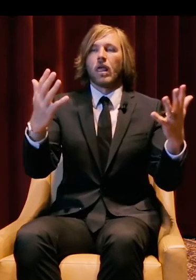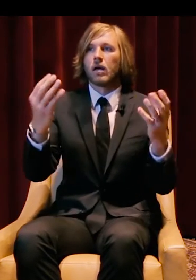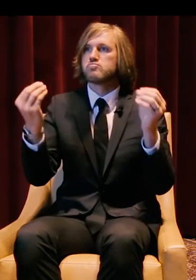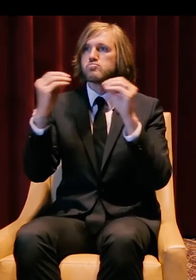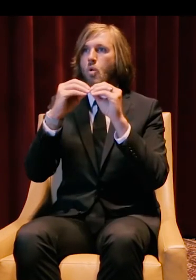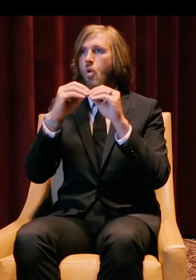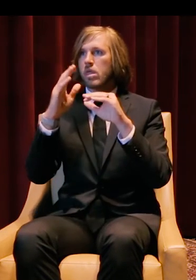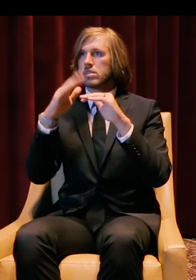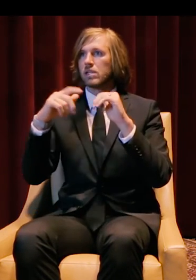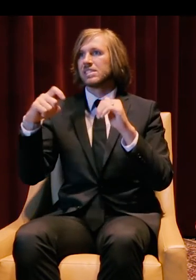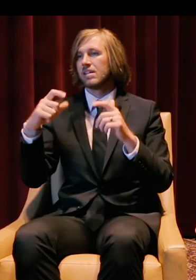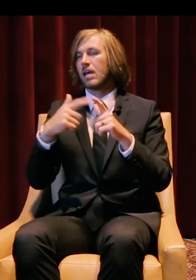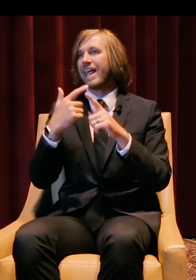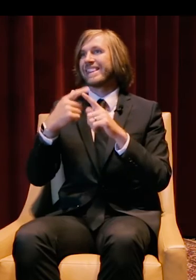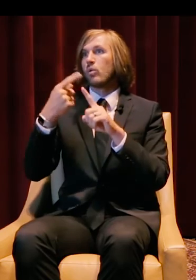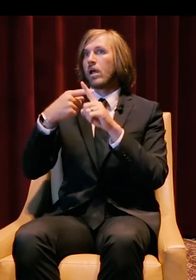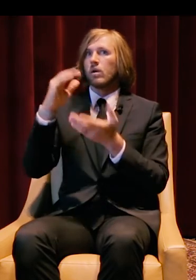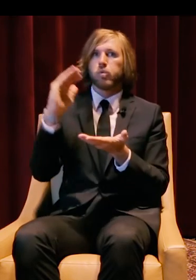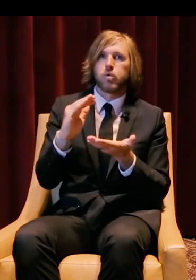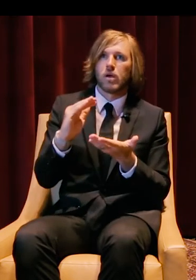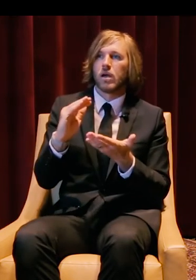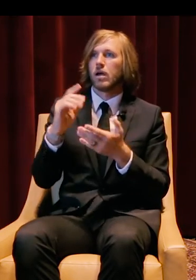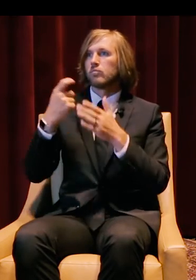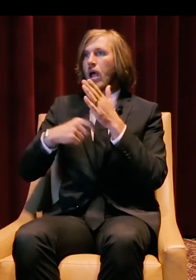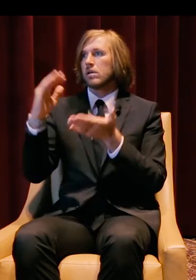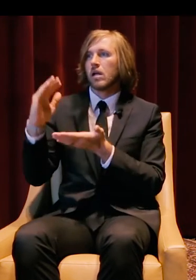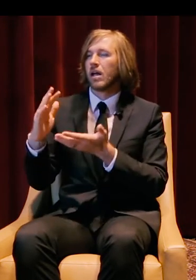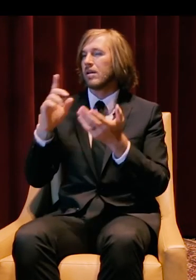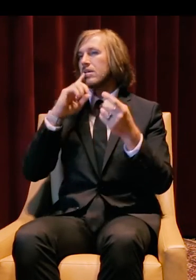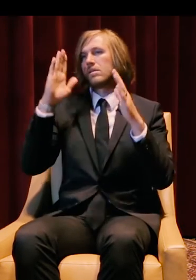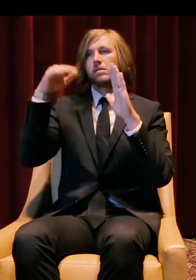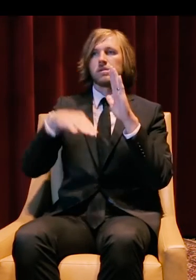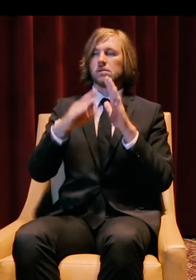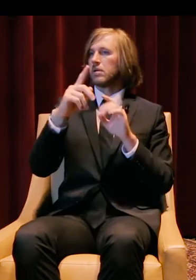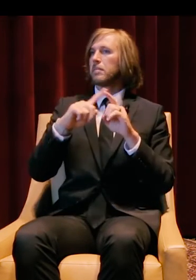and then rents come down, and prices come down, but then we get more jobs,